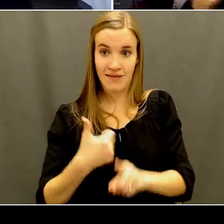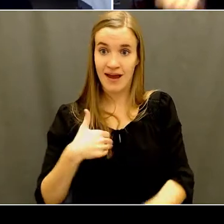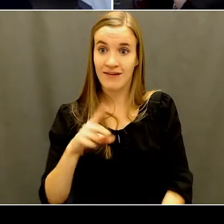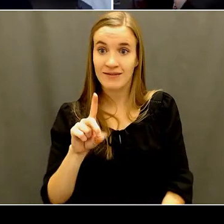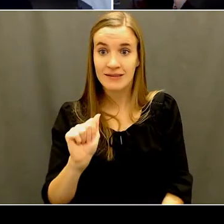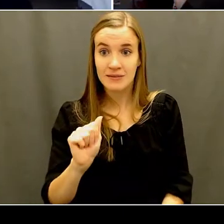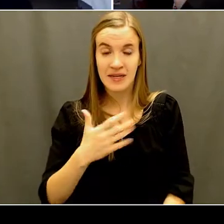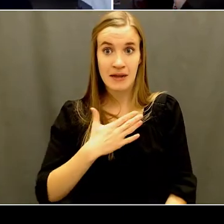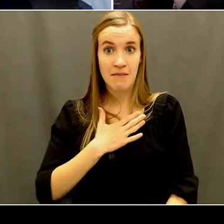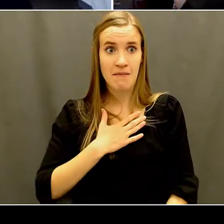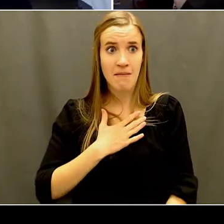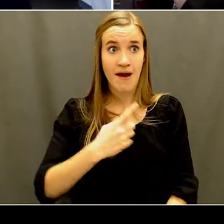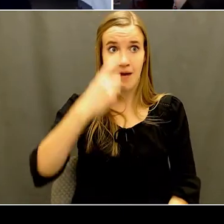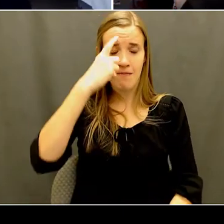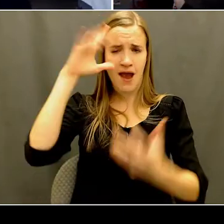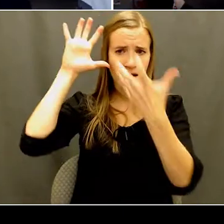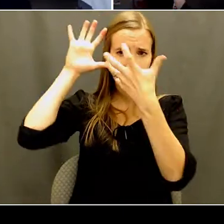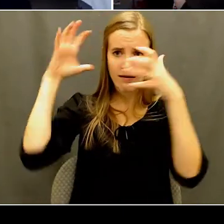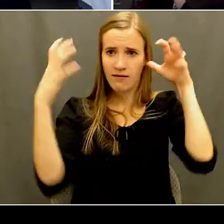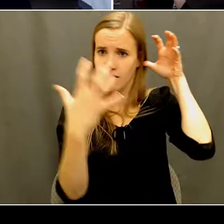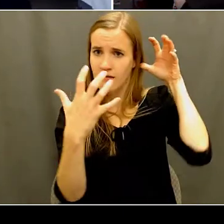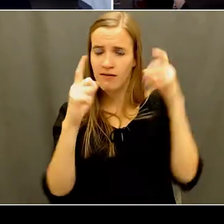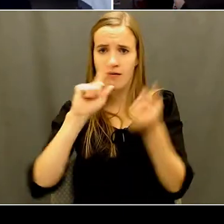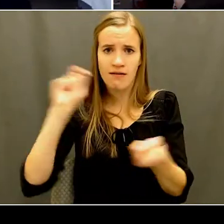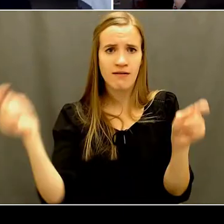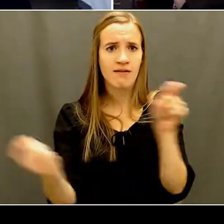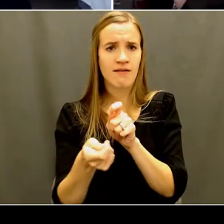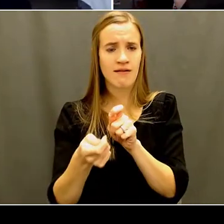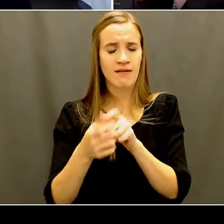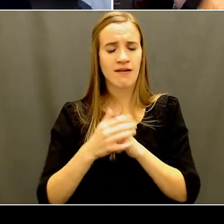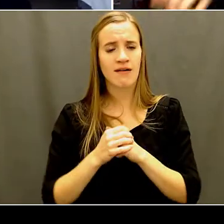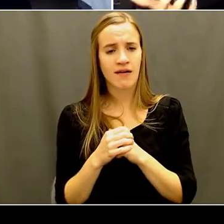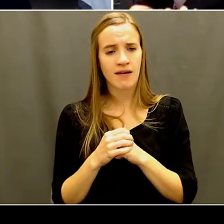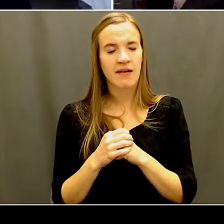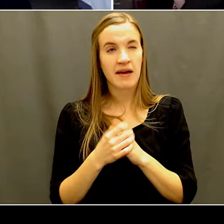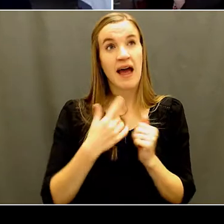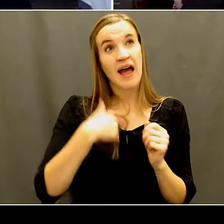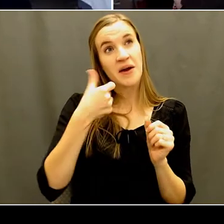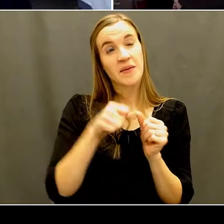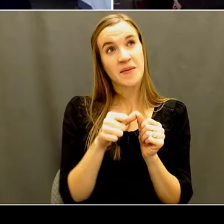things much differently. And I remember I, at one point, it was probably like,